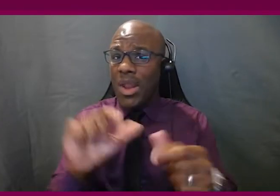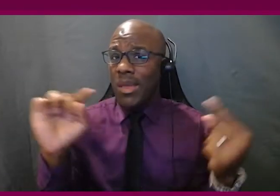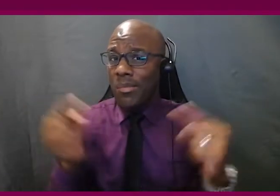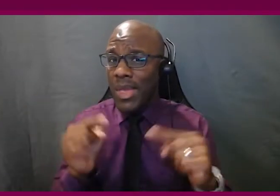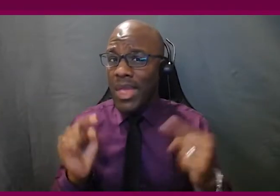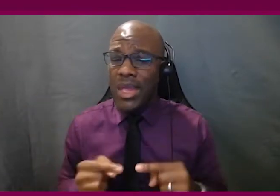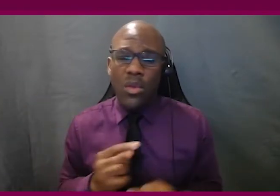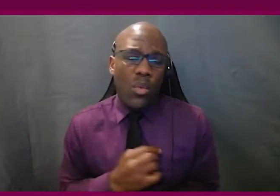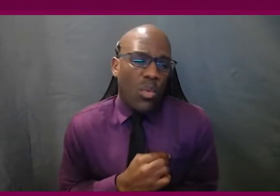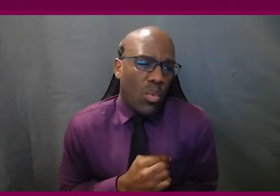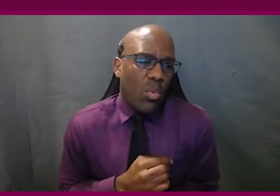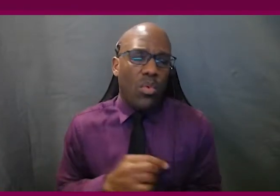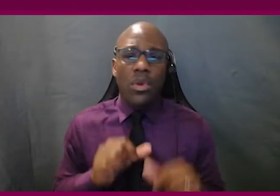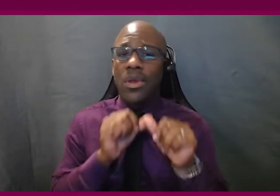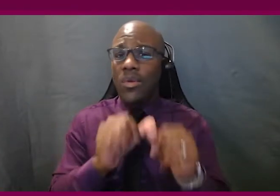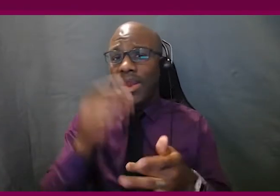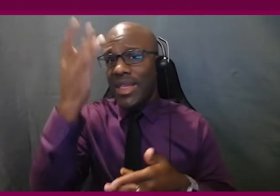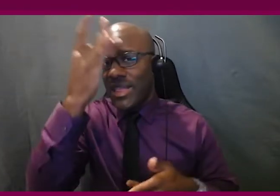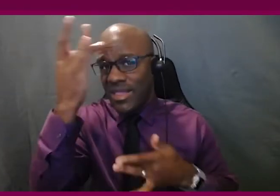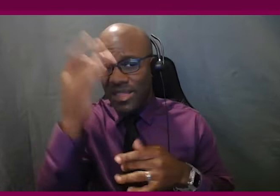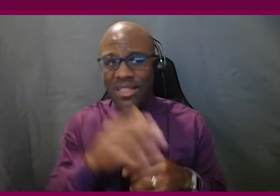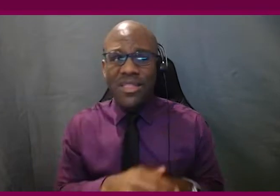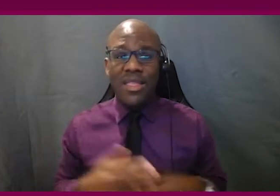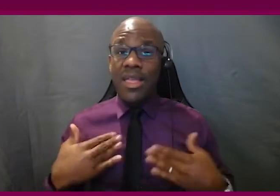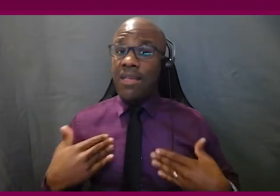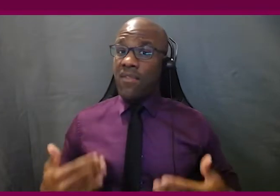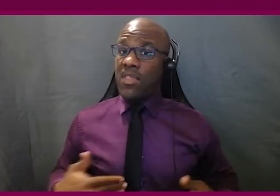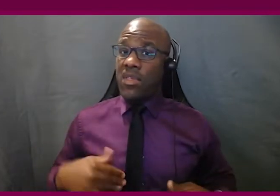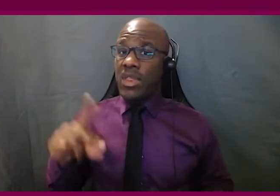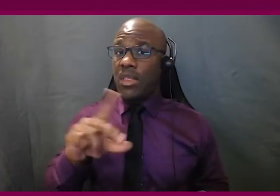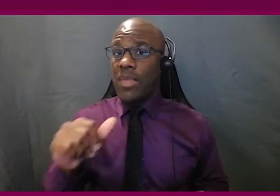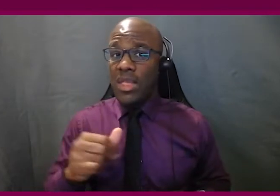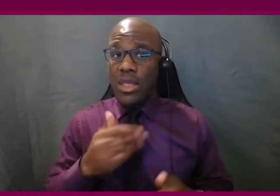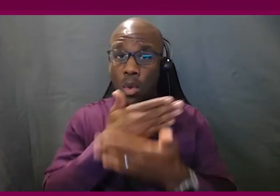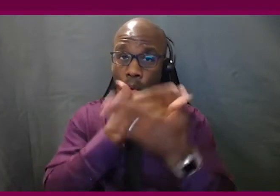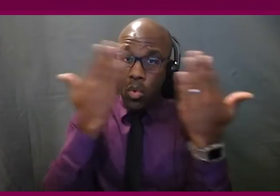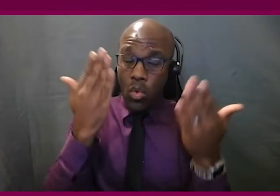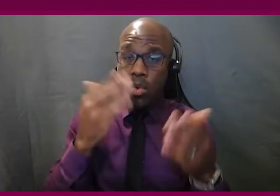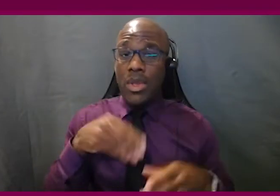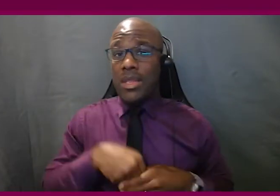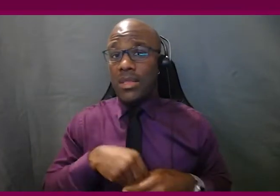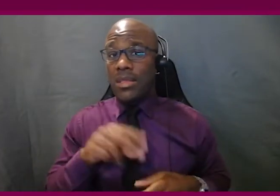like chronic pain, chronic illness, physical disability, invisible disabilities, mental